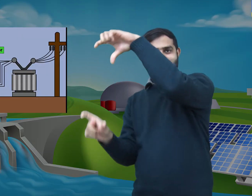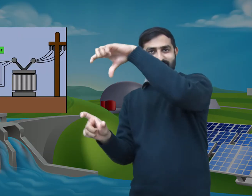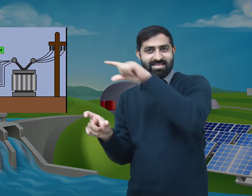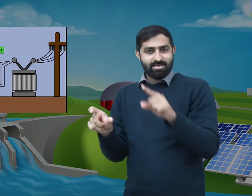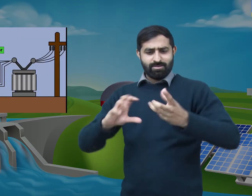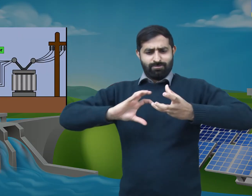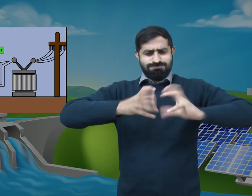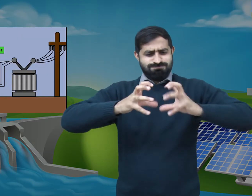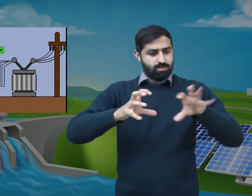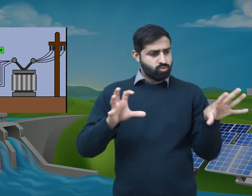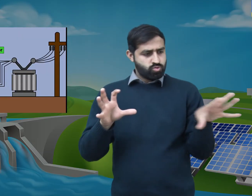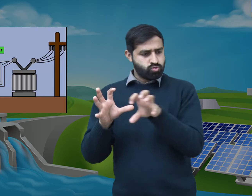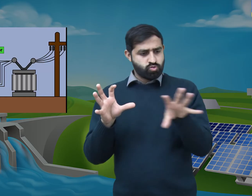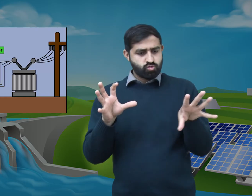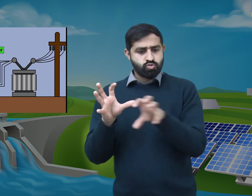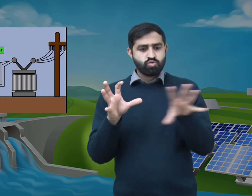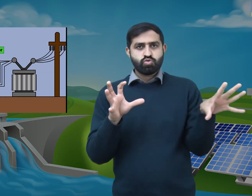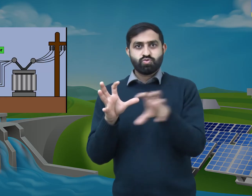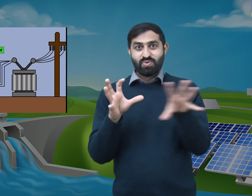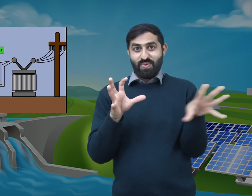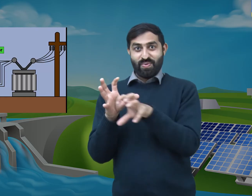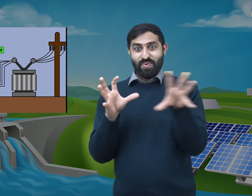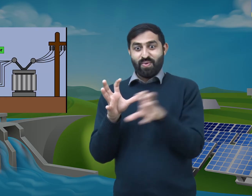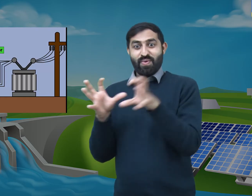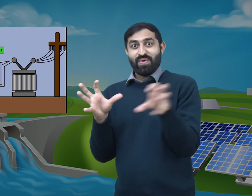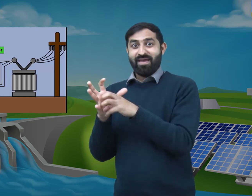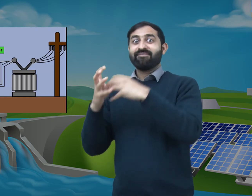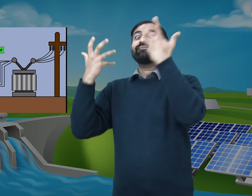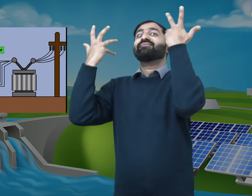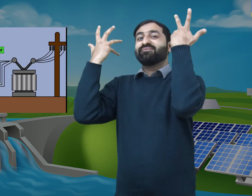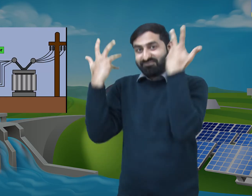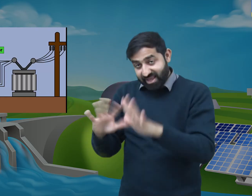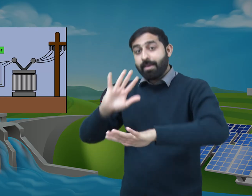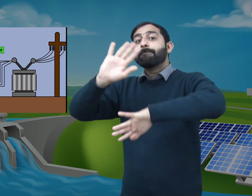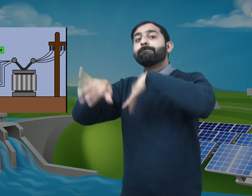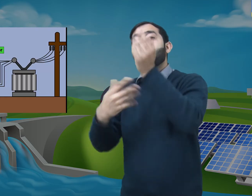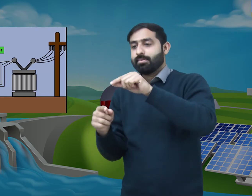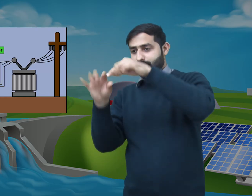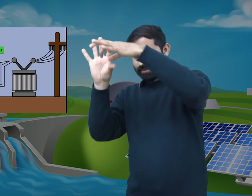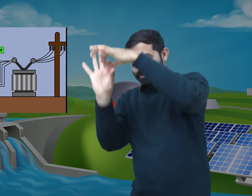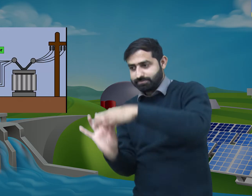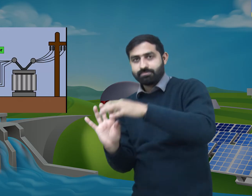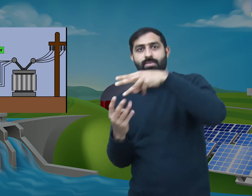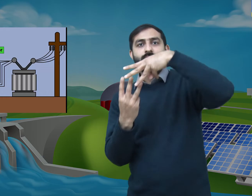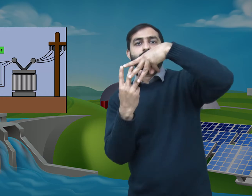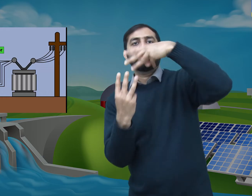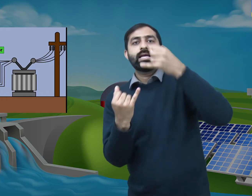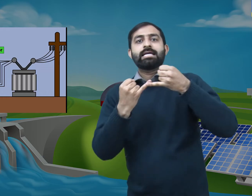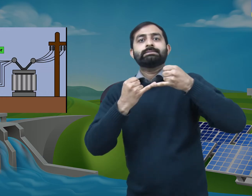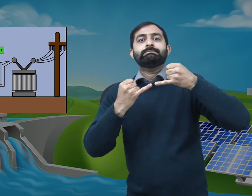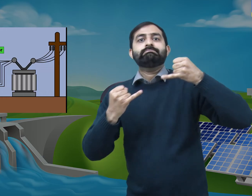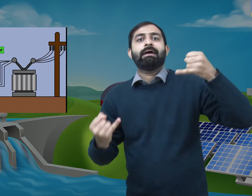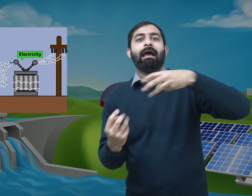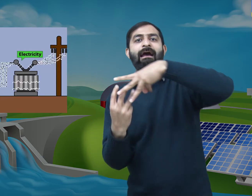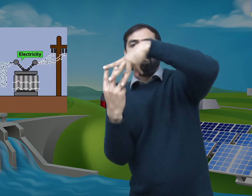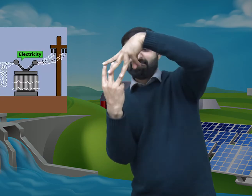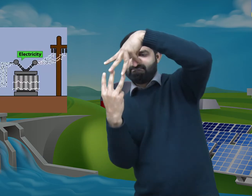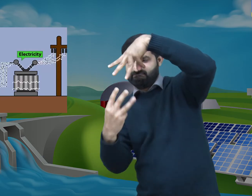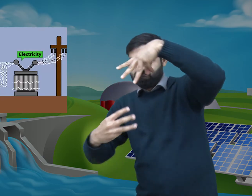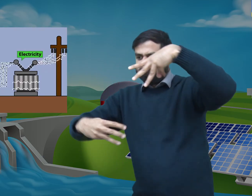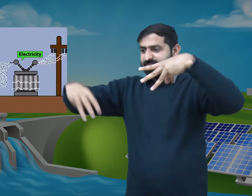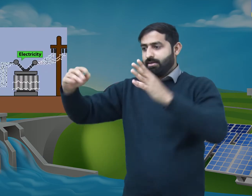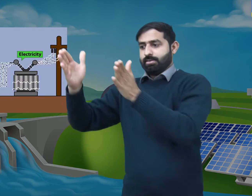The generator converts the thermal energy of steam from the steam generator to electrical energy.